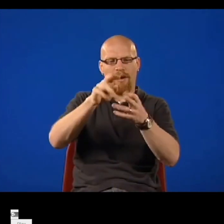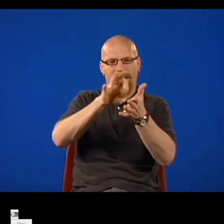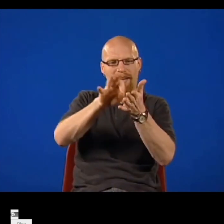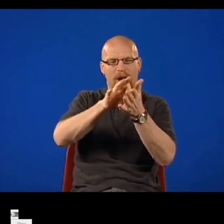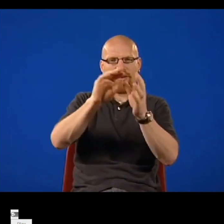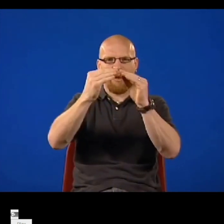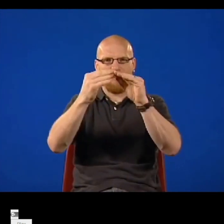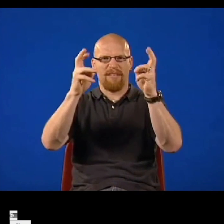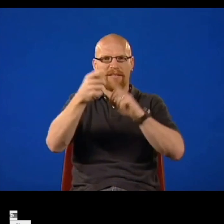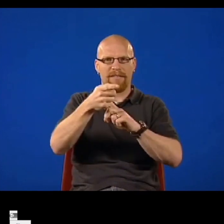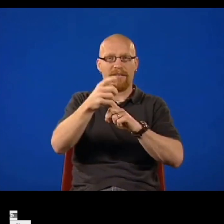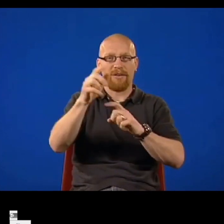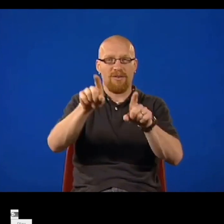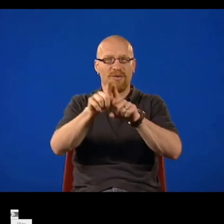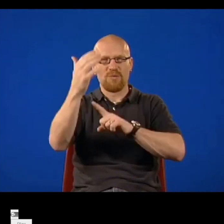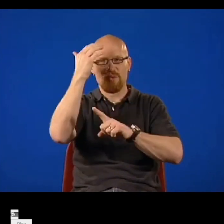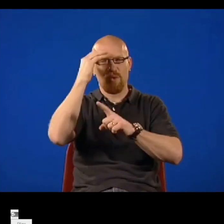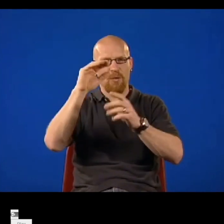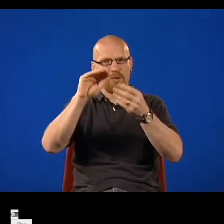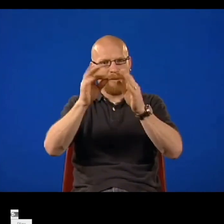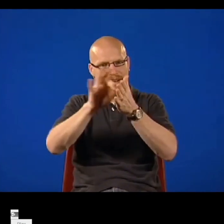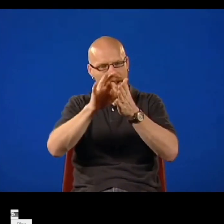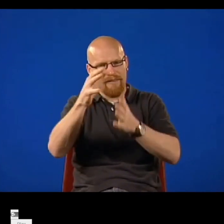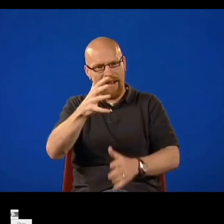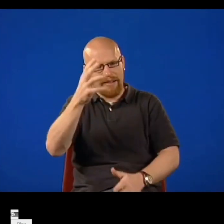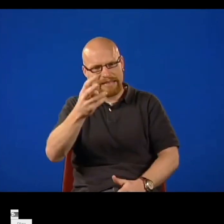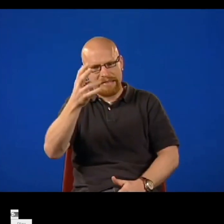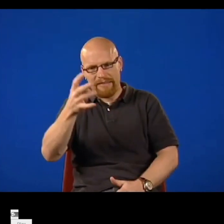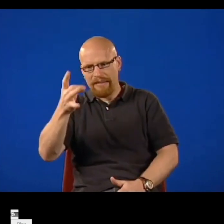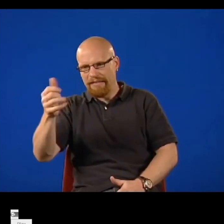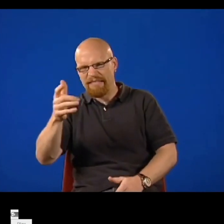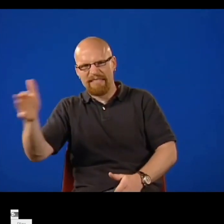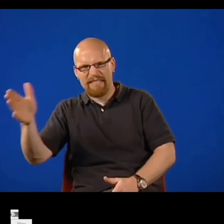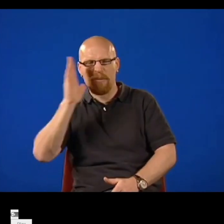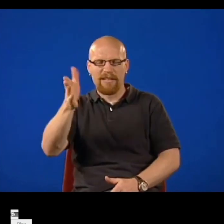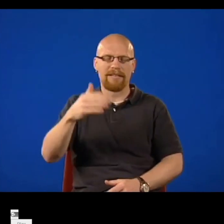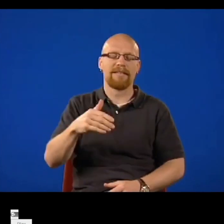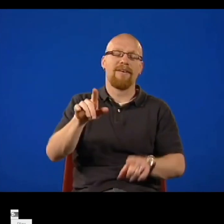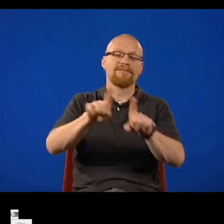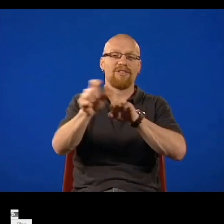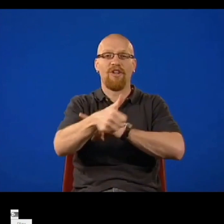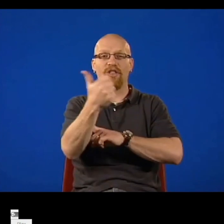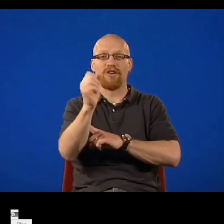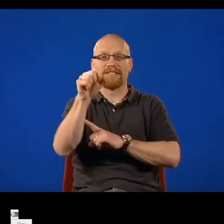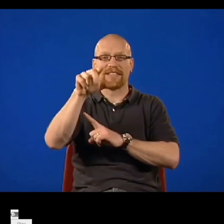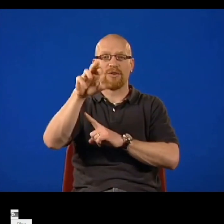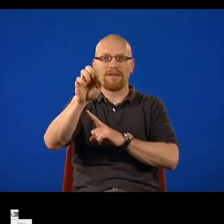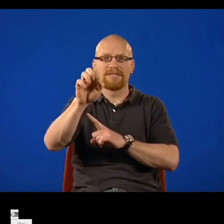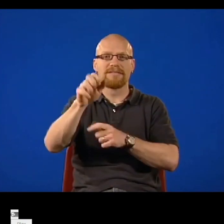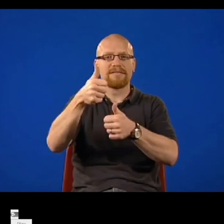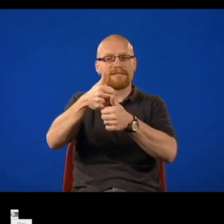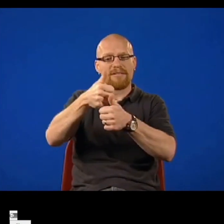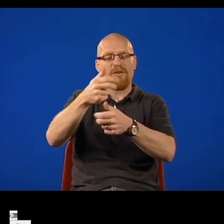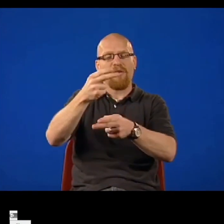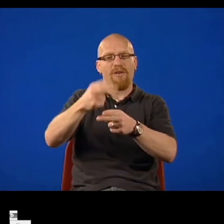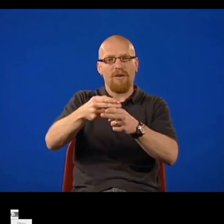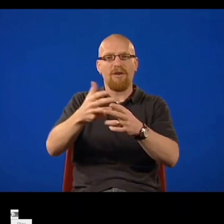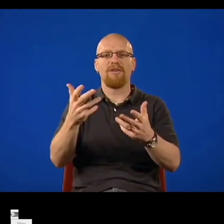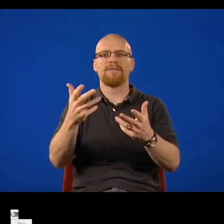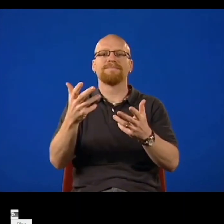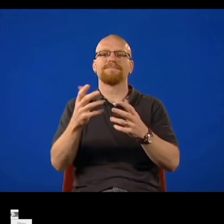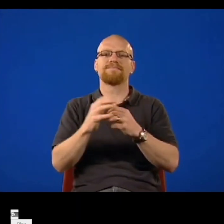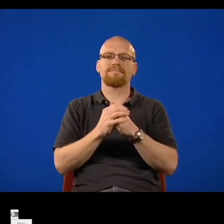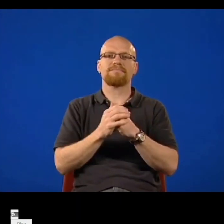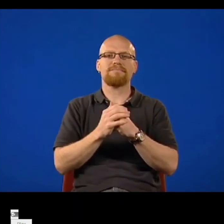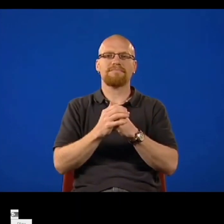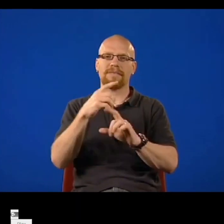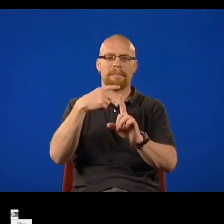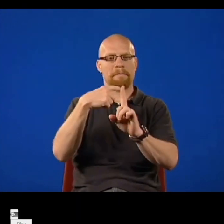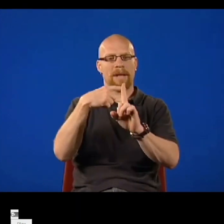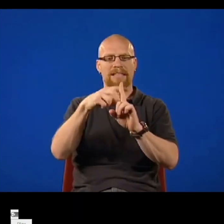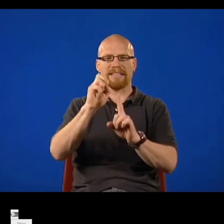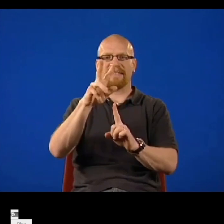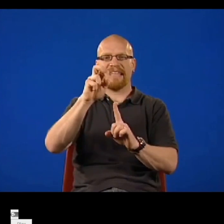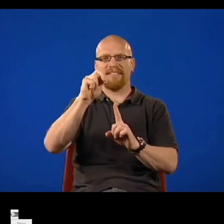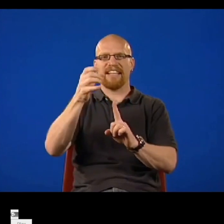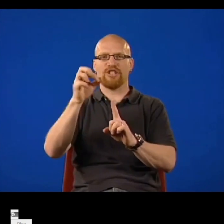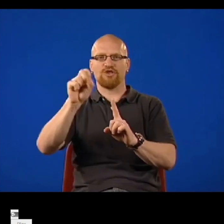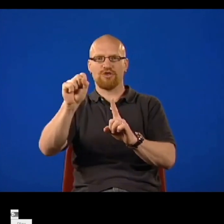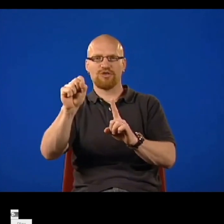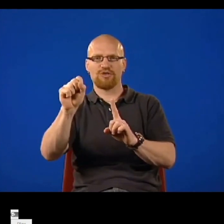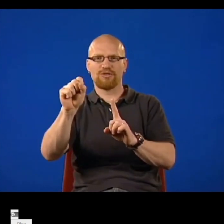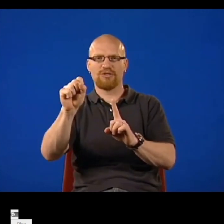is counting numbers such as 5, 6, 7, 8. Also another sequence we learn is called positive even integers.